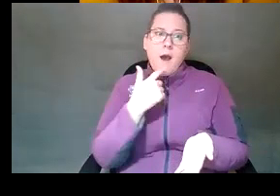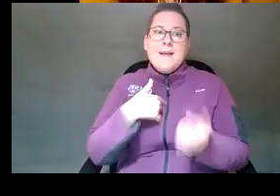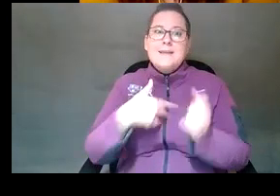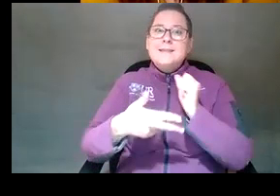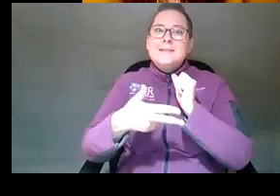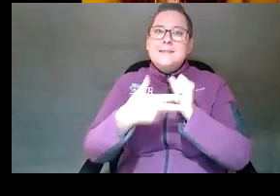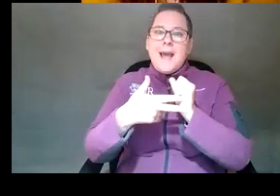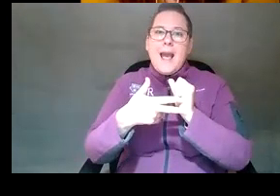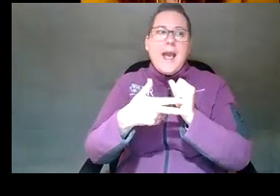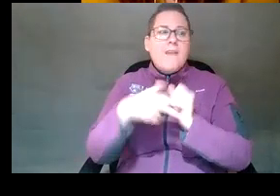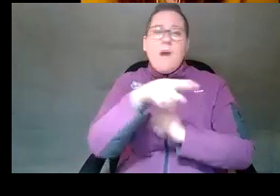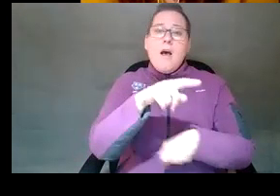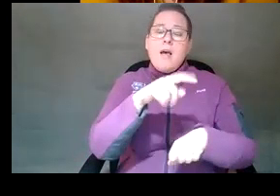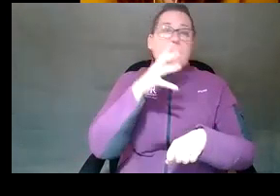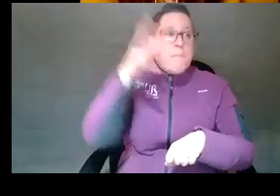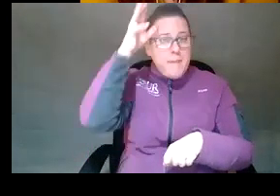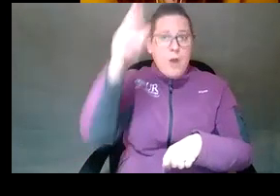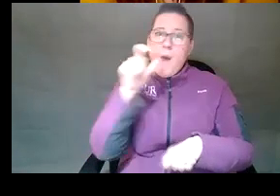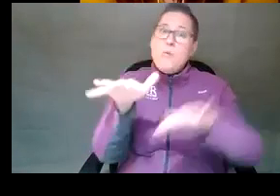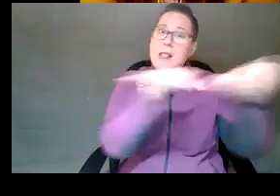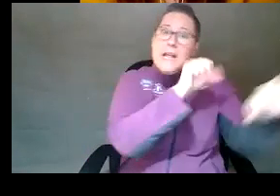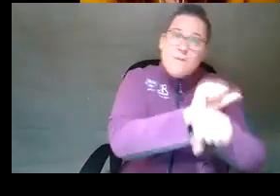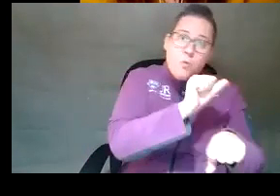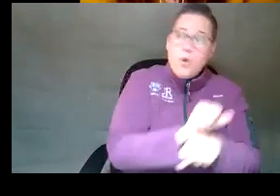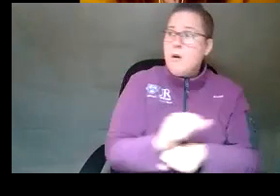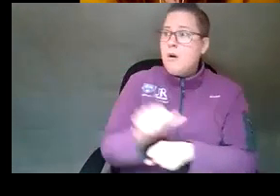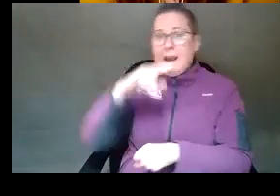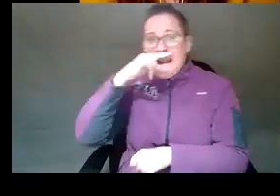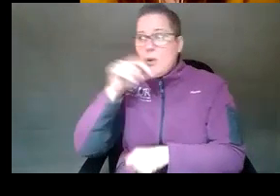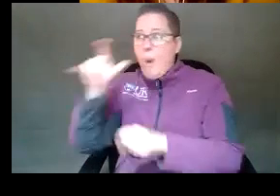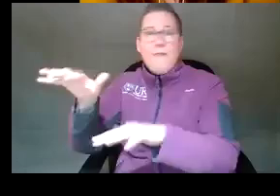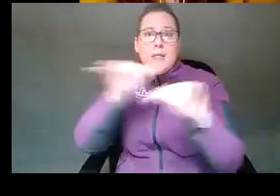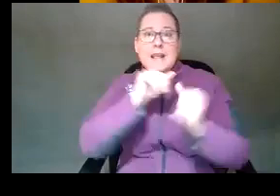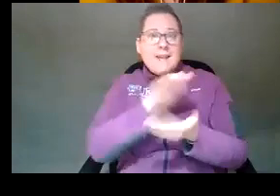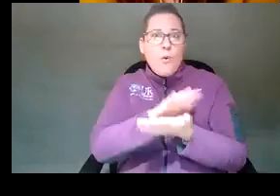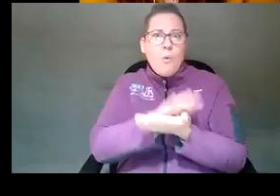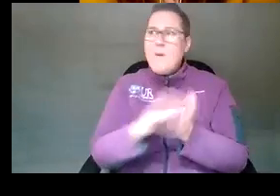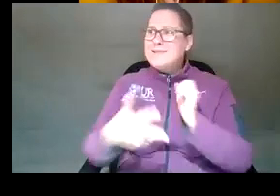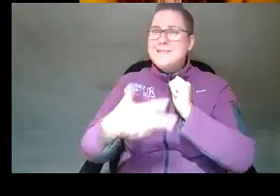from work and child time away from school so really helping us all minimize the time that